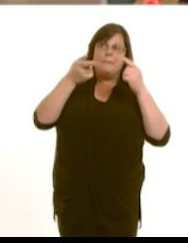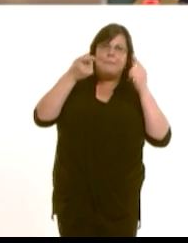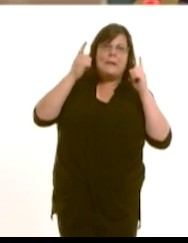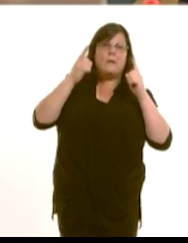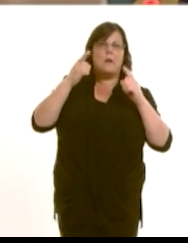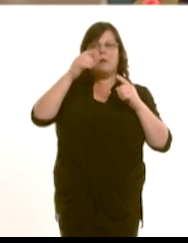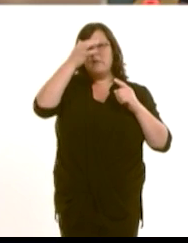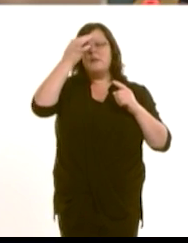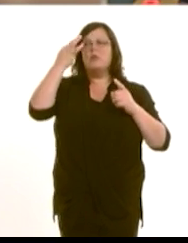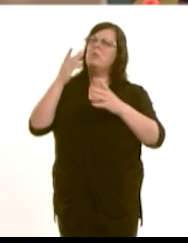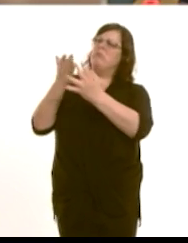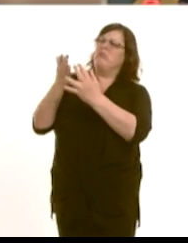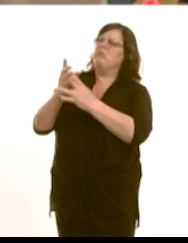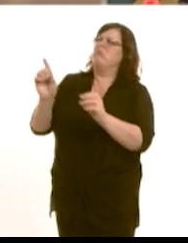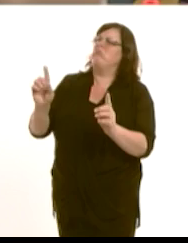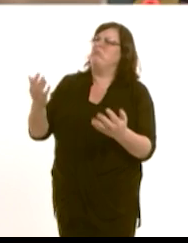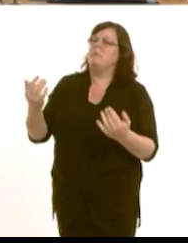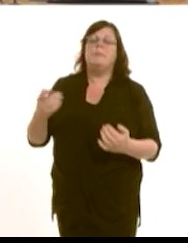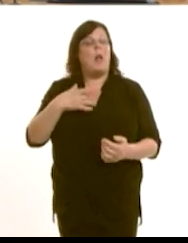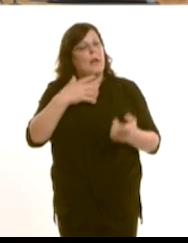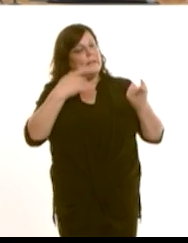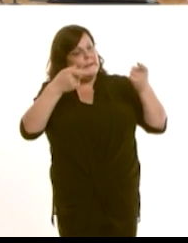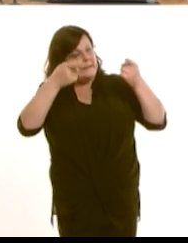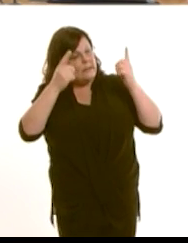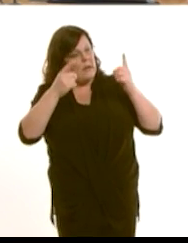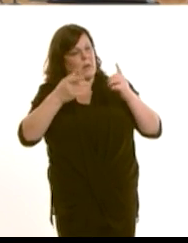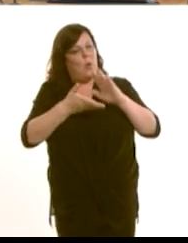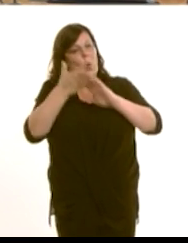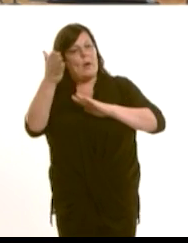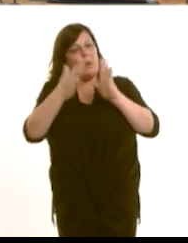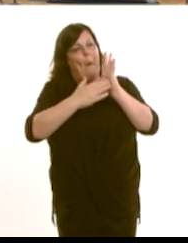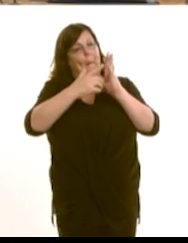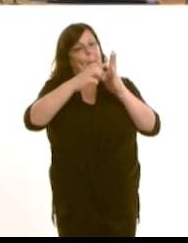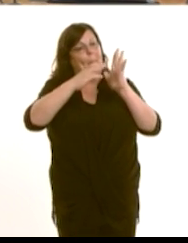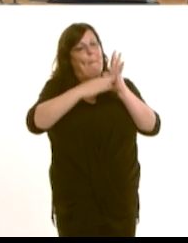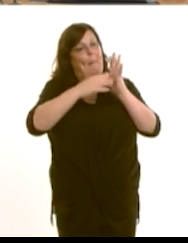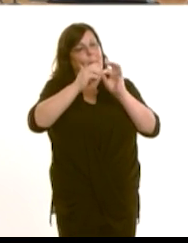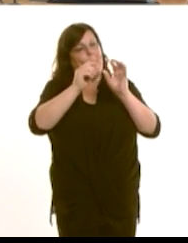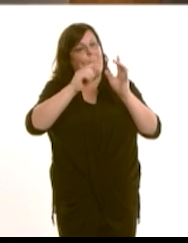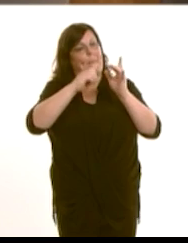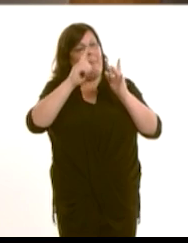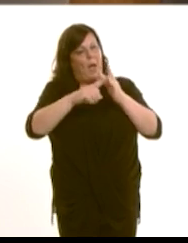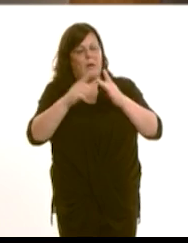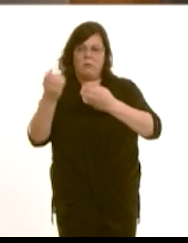I had a senior official on Friday based in Mumbai who has reported back to me.